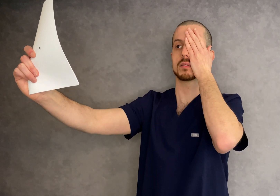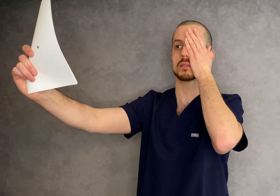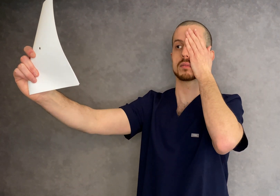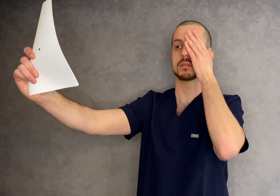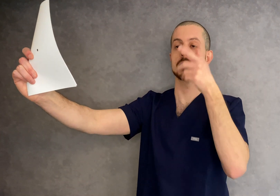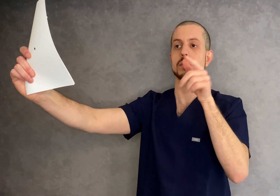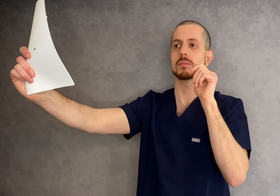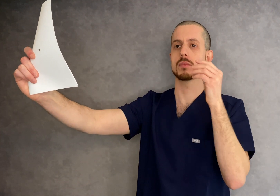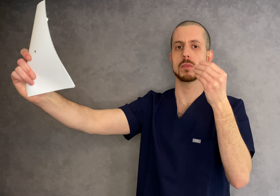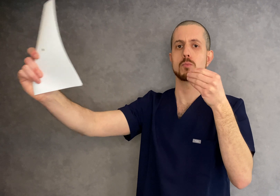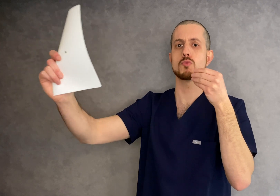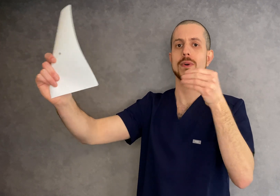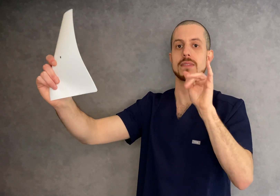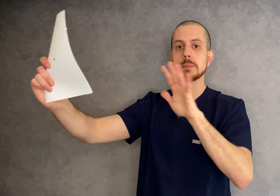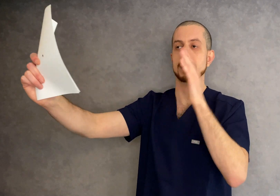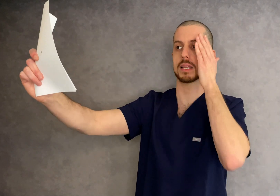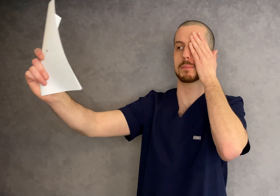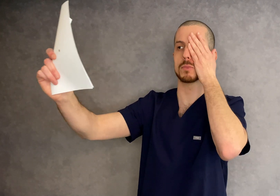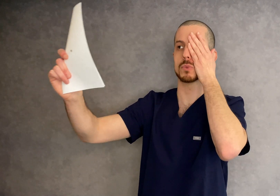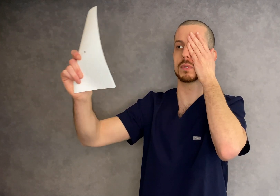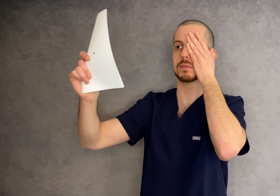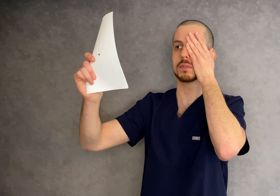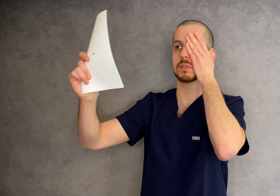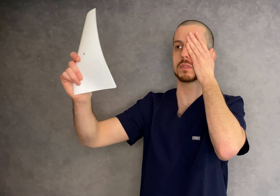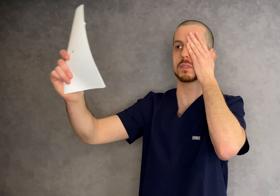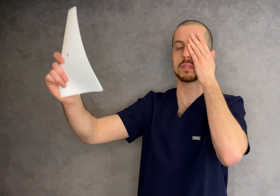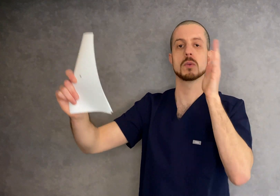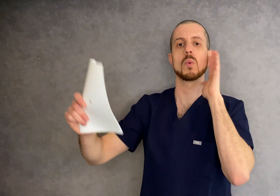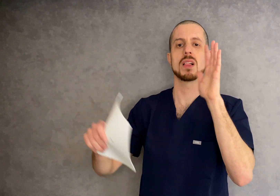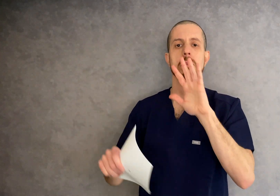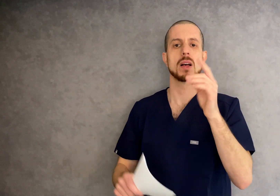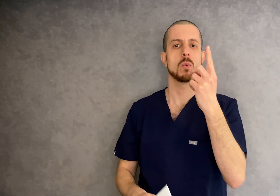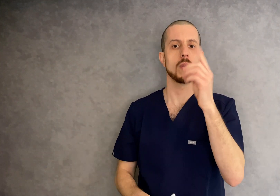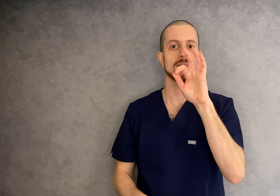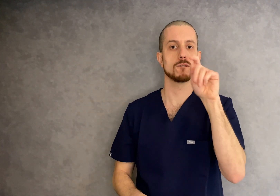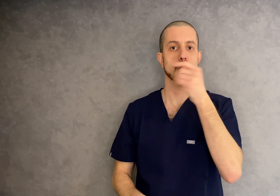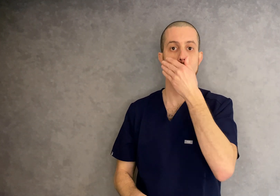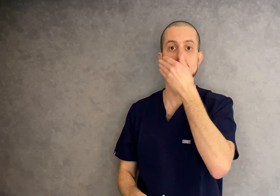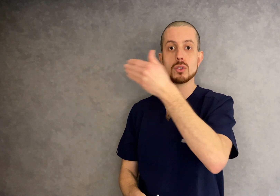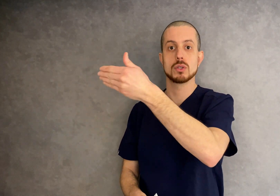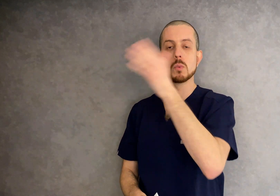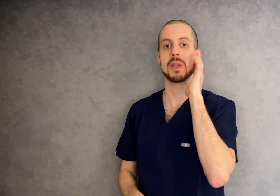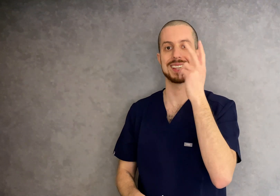Slowly move the paper closer or further away. When it is roughly one foot away from your face,